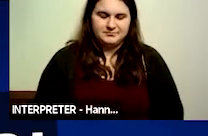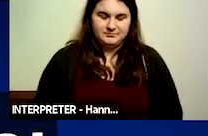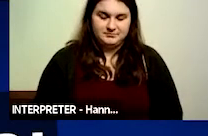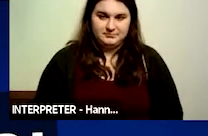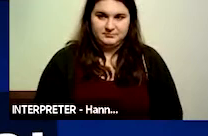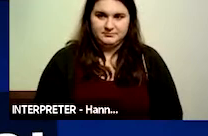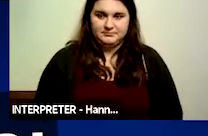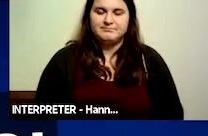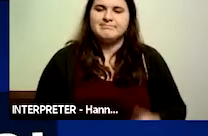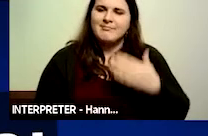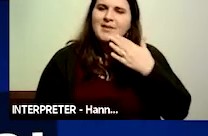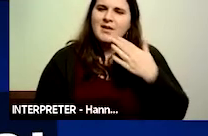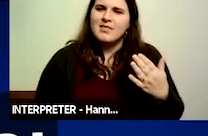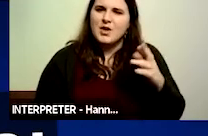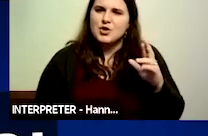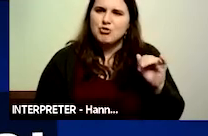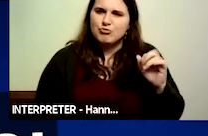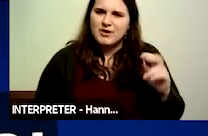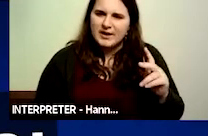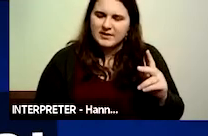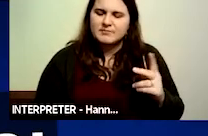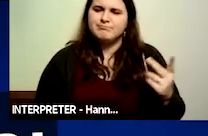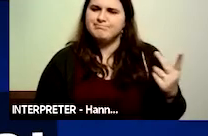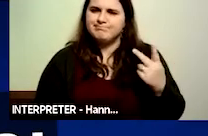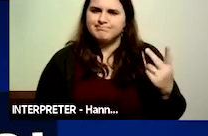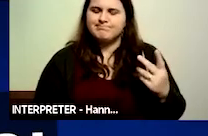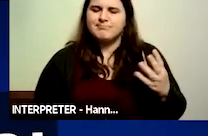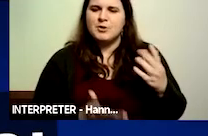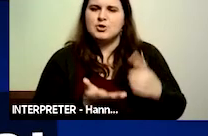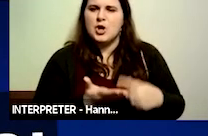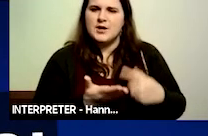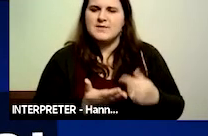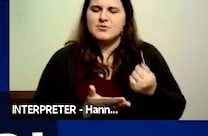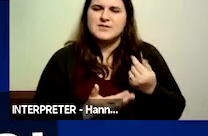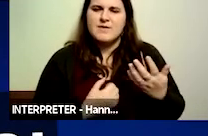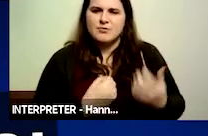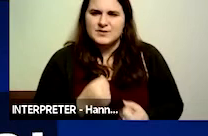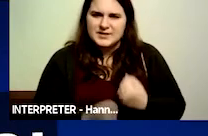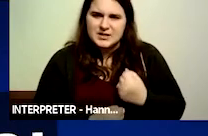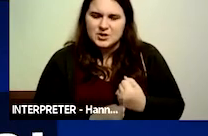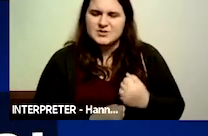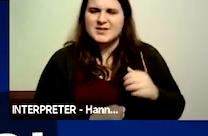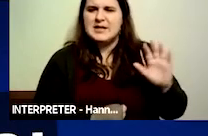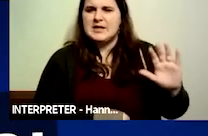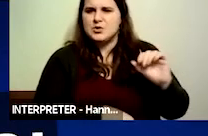Rick. I really appreciate this. We're going. I've been talking for a number of Ben Woelk: Years actually about the things he's doing in security and the things that